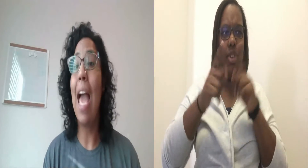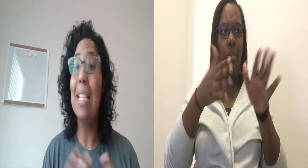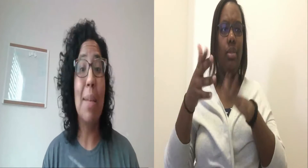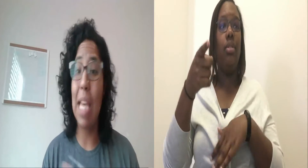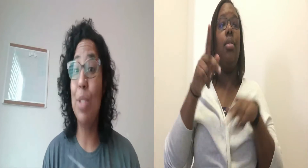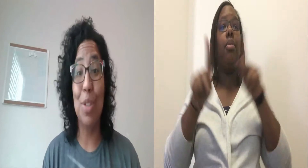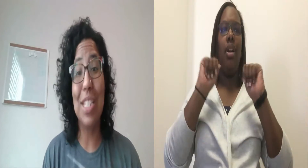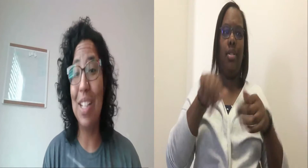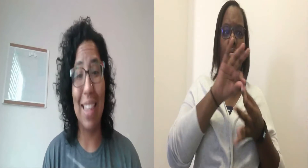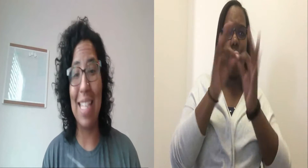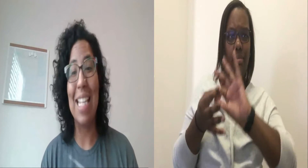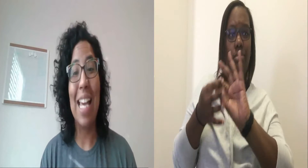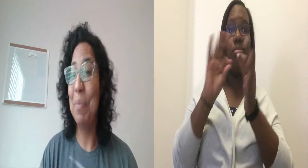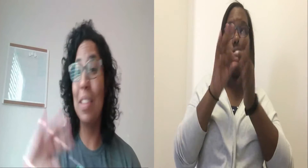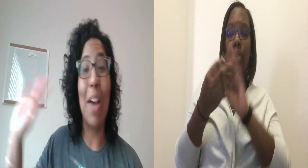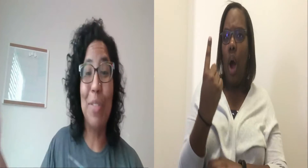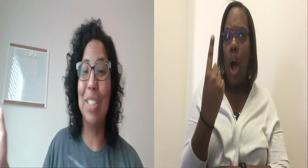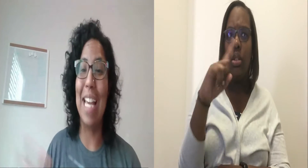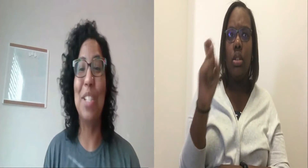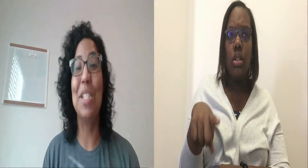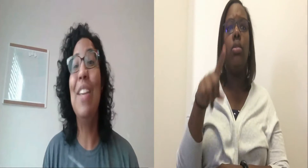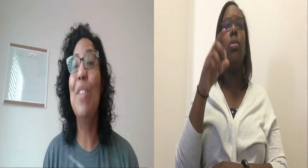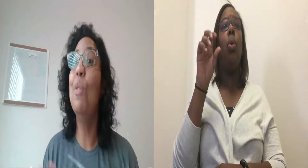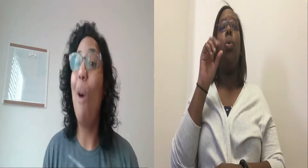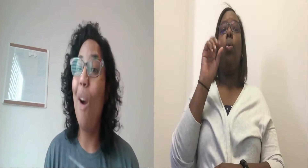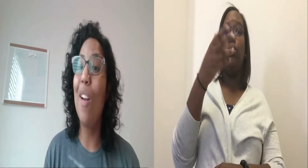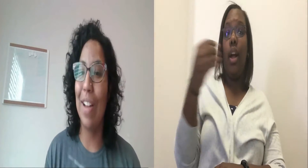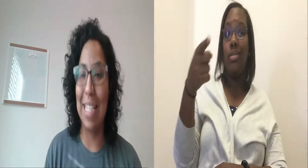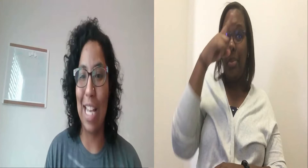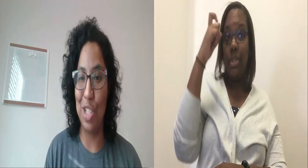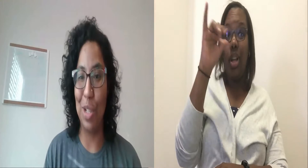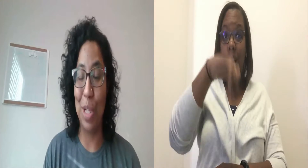and sometimes you'll still get these left-field answers even if you are very intentional in what